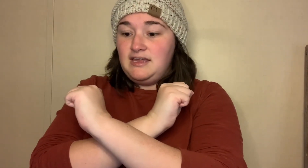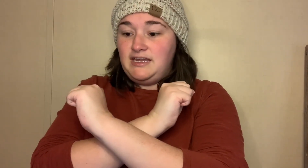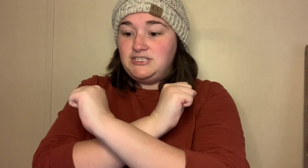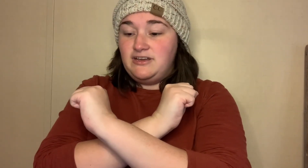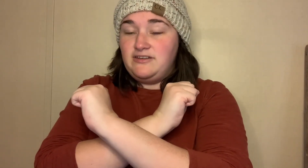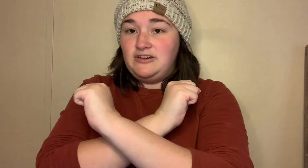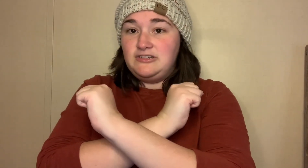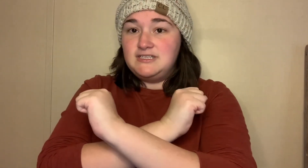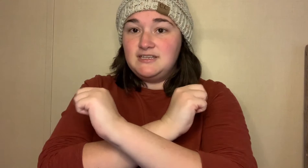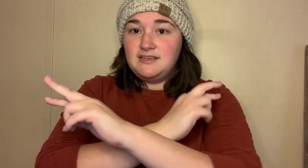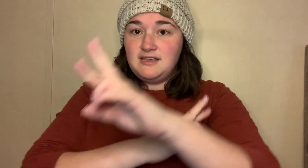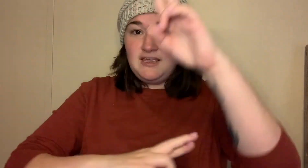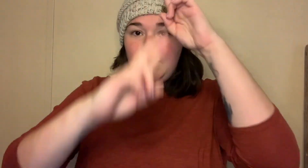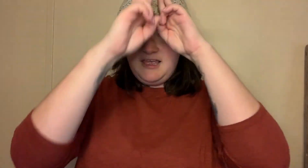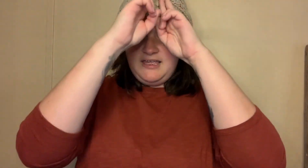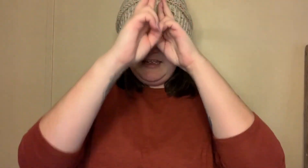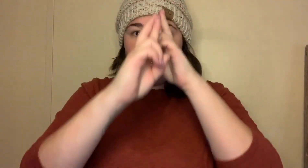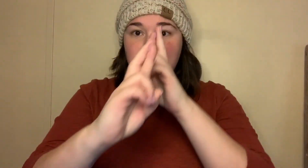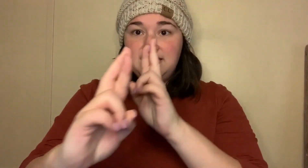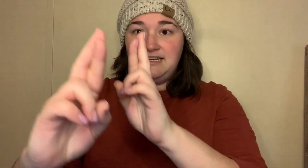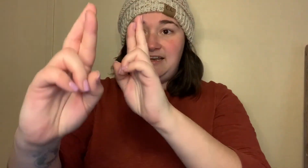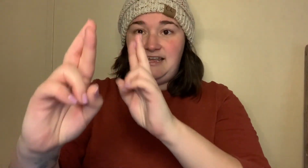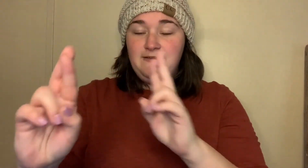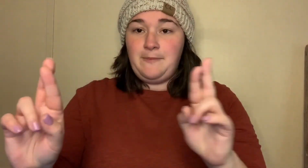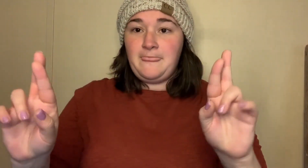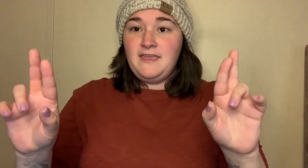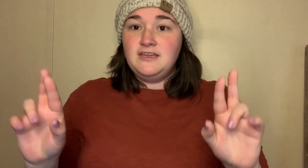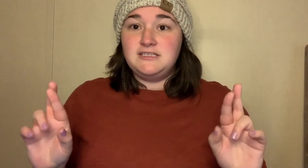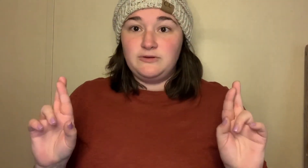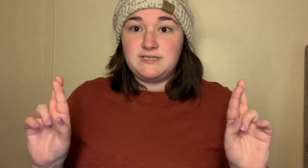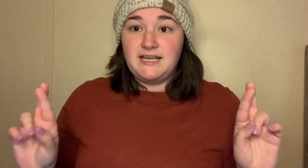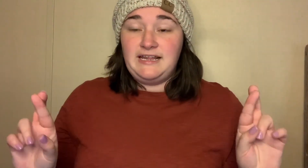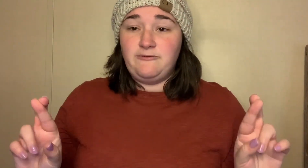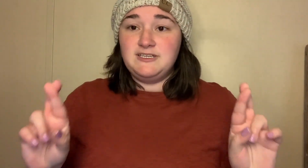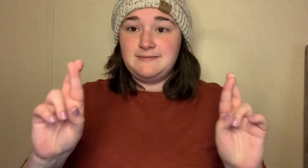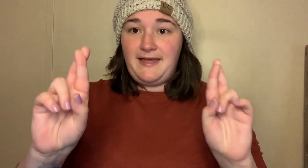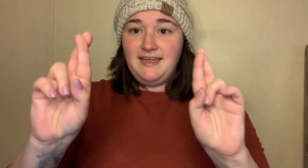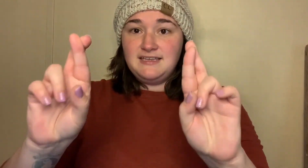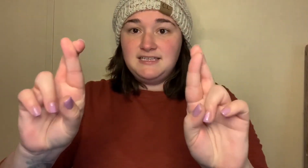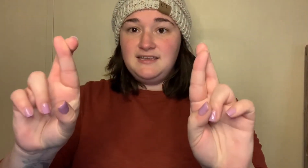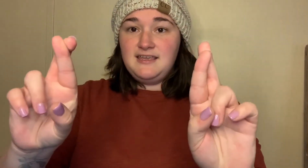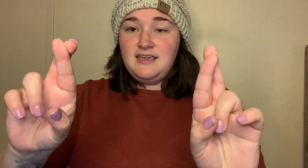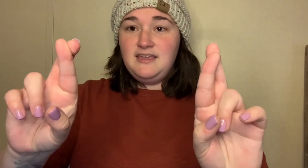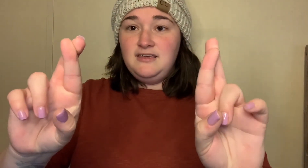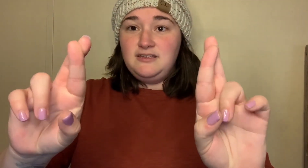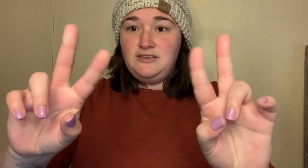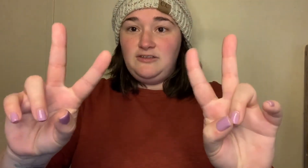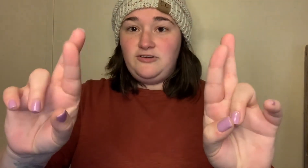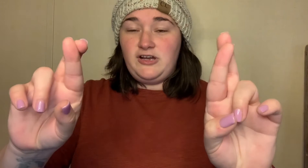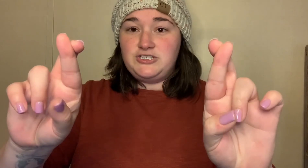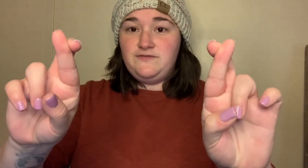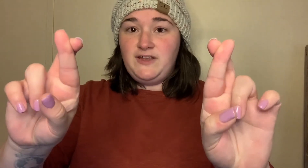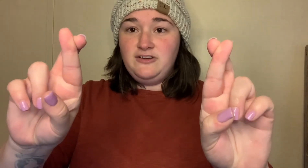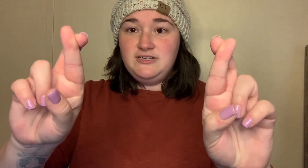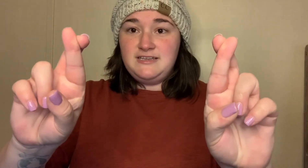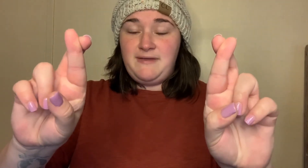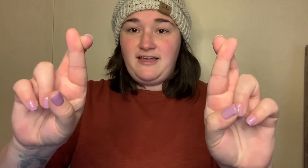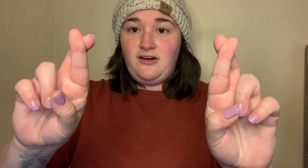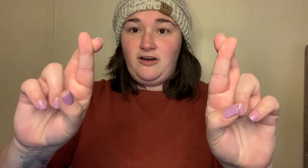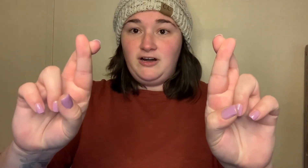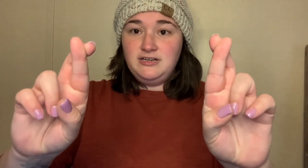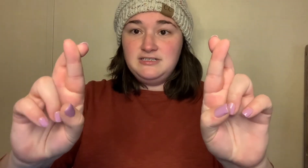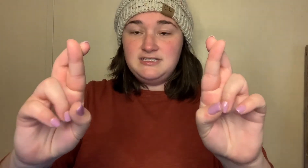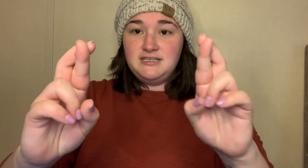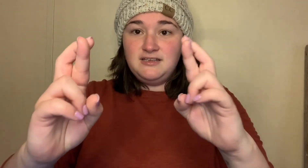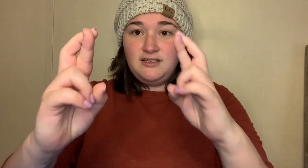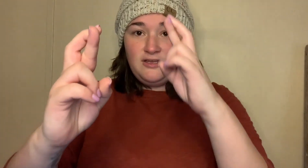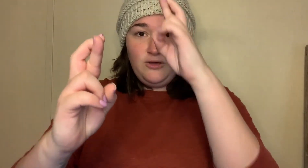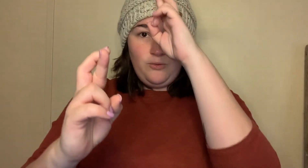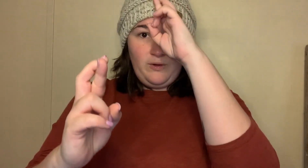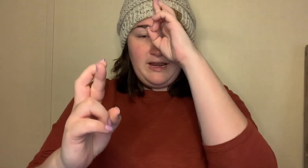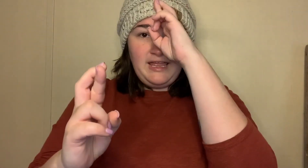each other's dignity so we're signing respect you cross your fingers and make Rs one hand